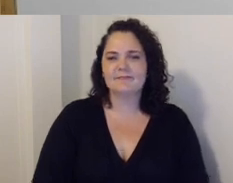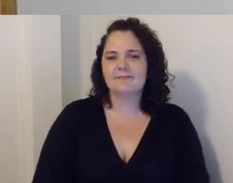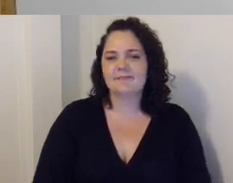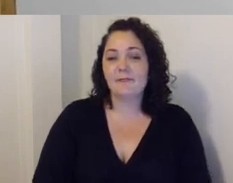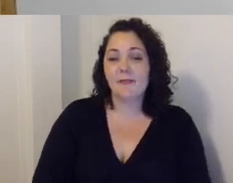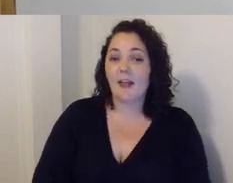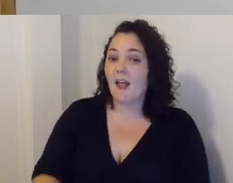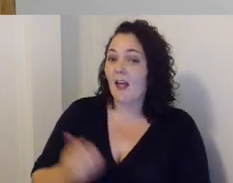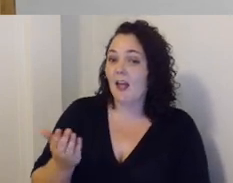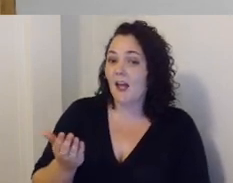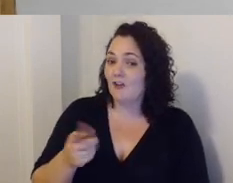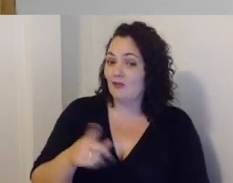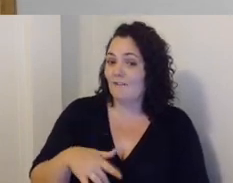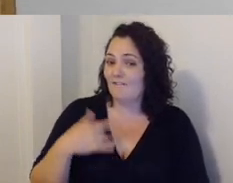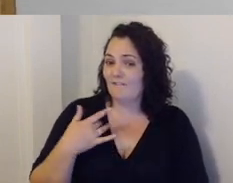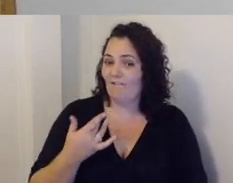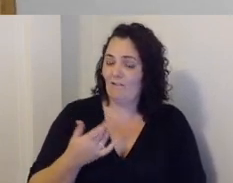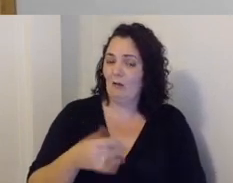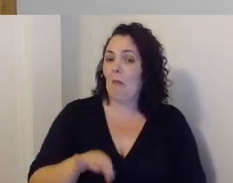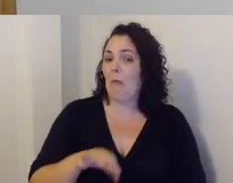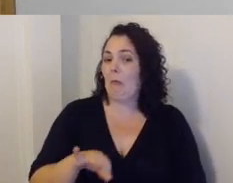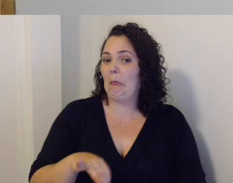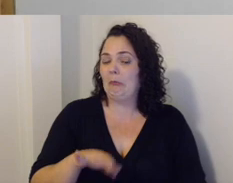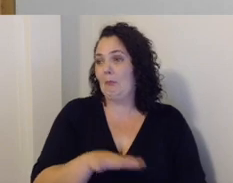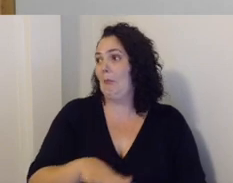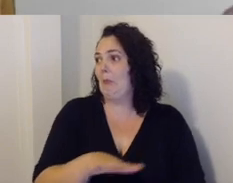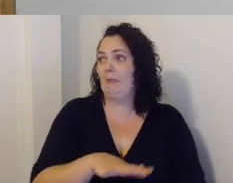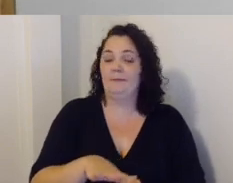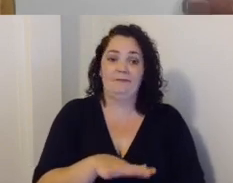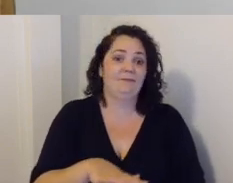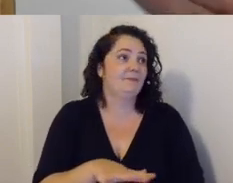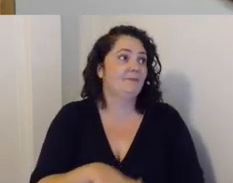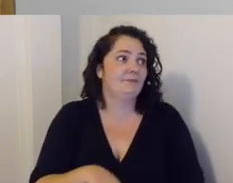and now it might not feel at first like you're doing much but trust me, you are you're going to be